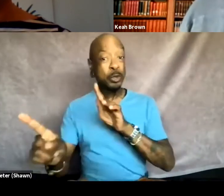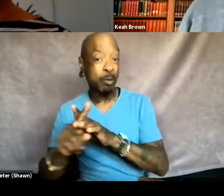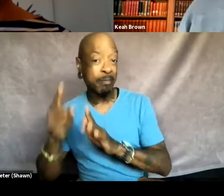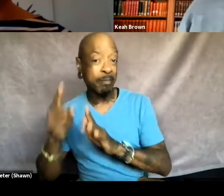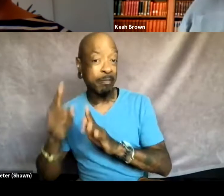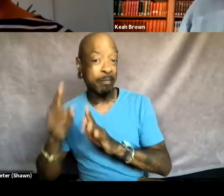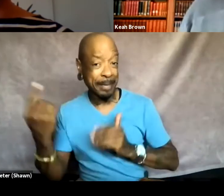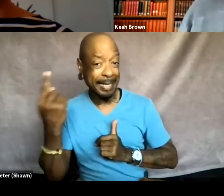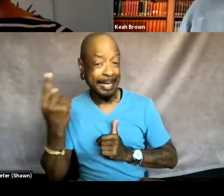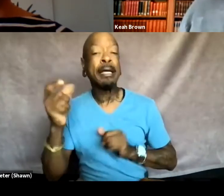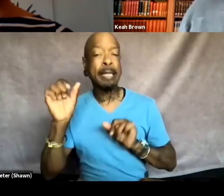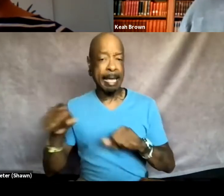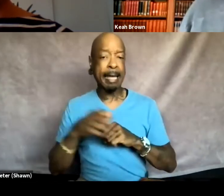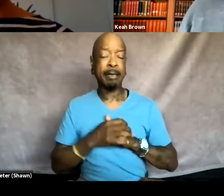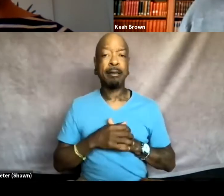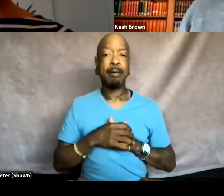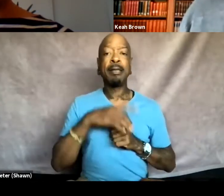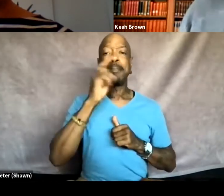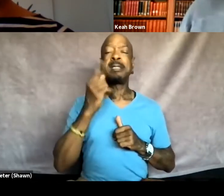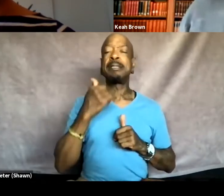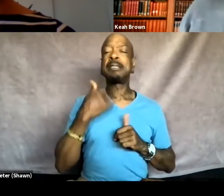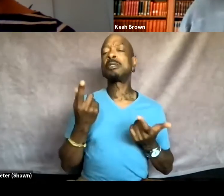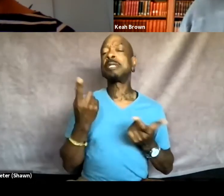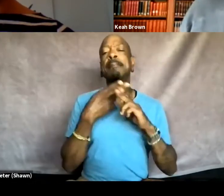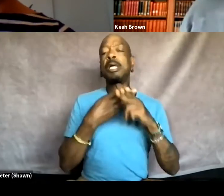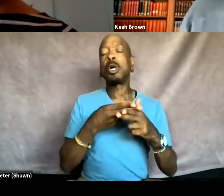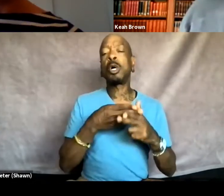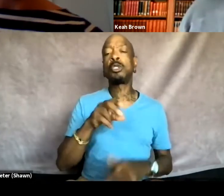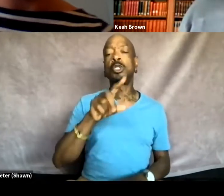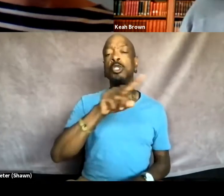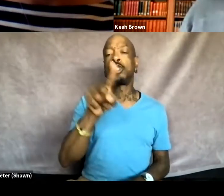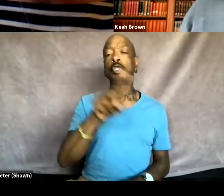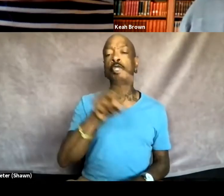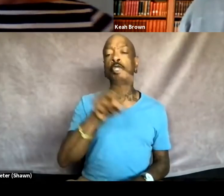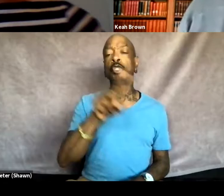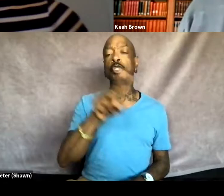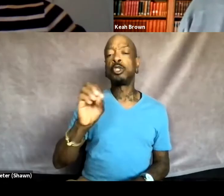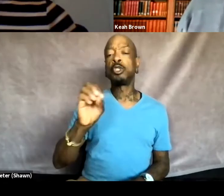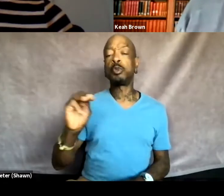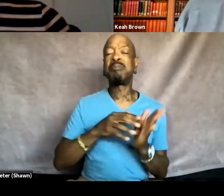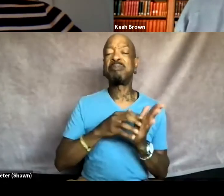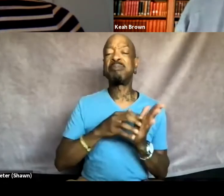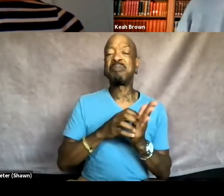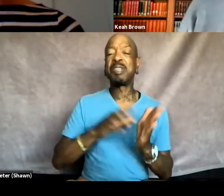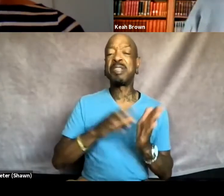Keah Brown: there's such a thing as Zoom fatigue, yes, but the opportunity that comes with it,